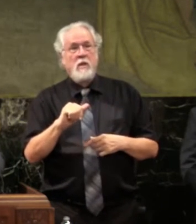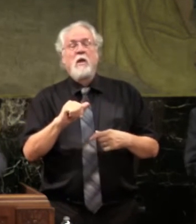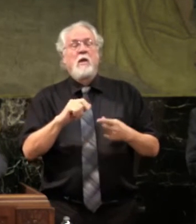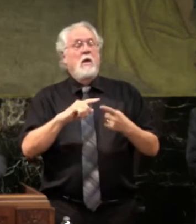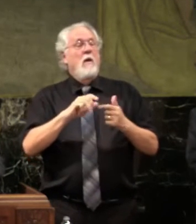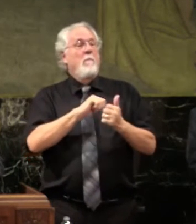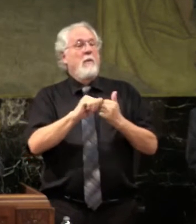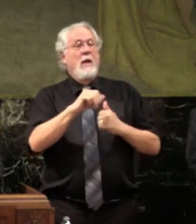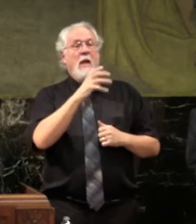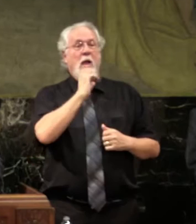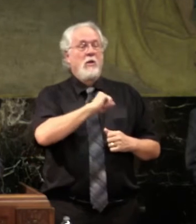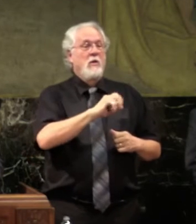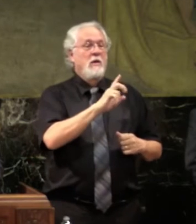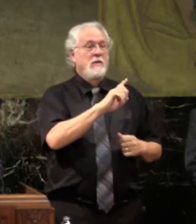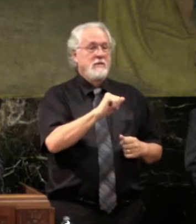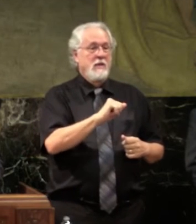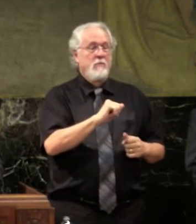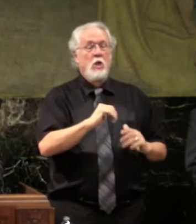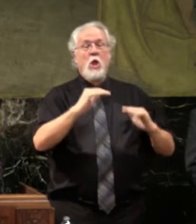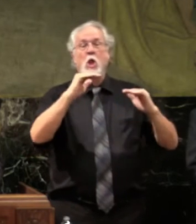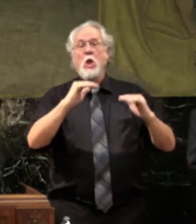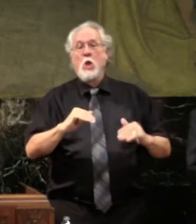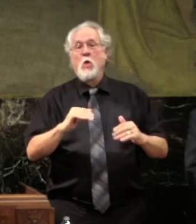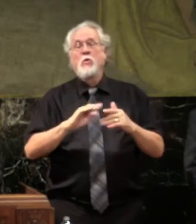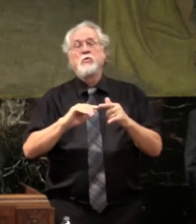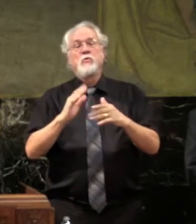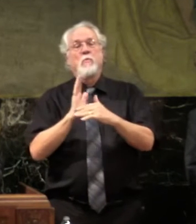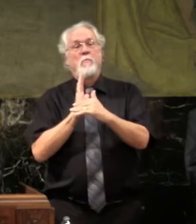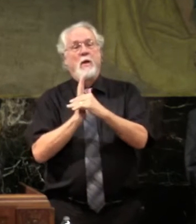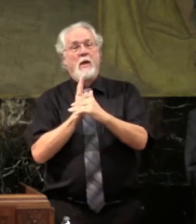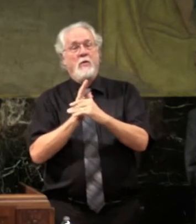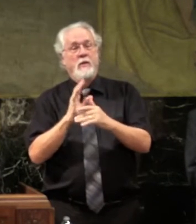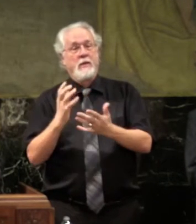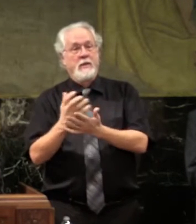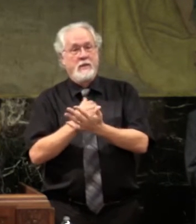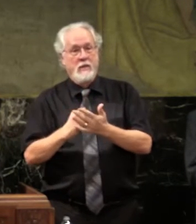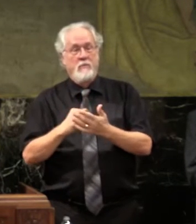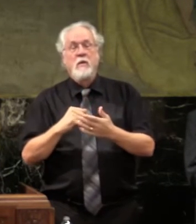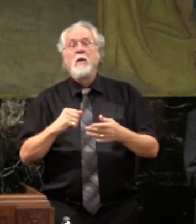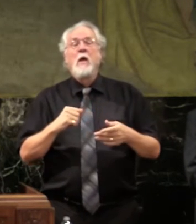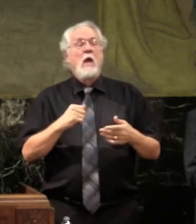low-to-moderate income population who we are helping with the first 438 million